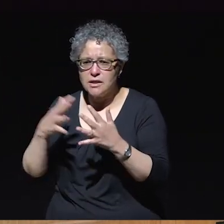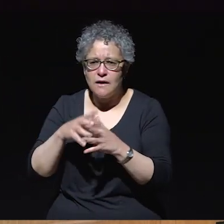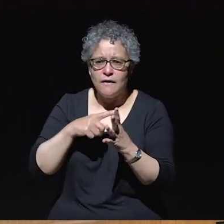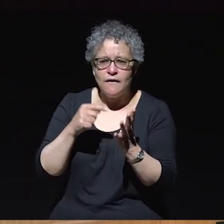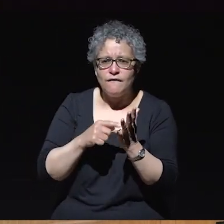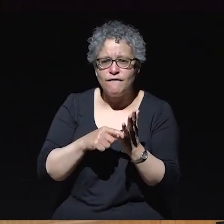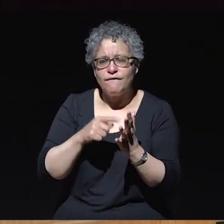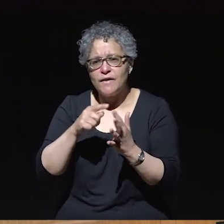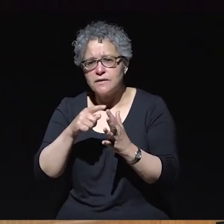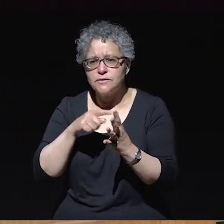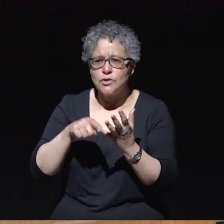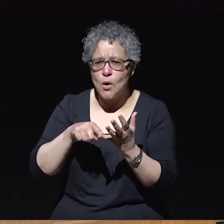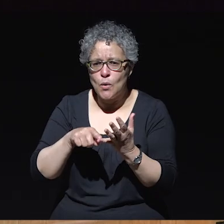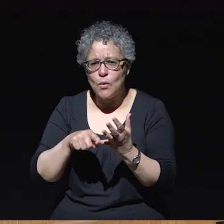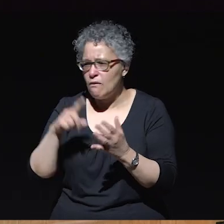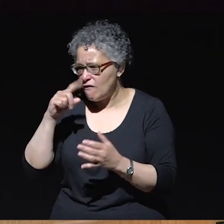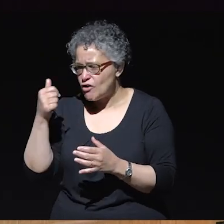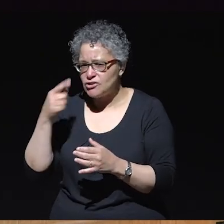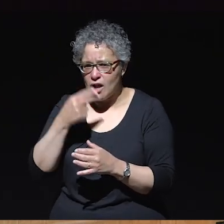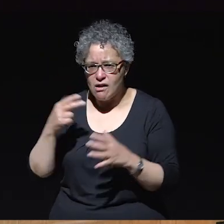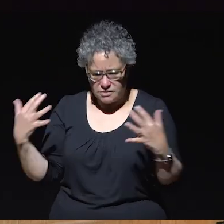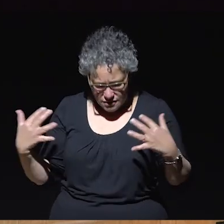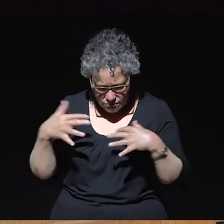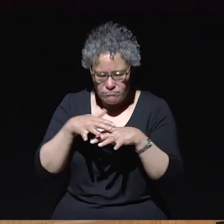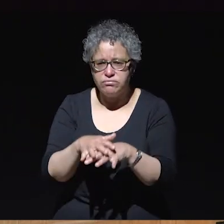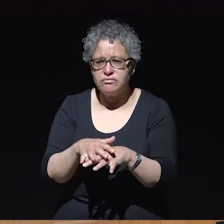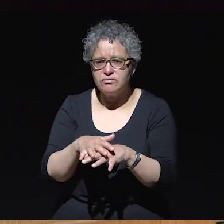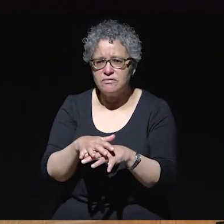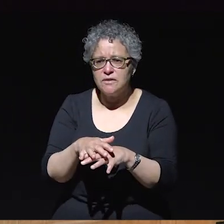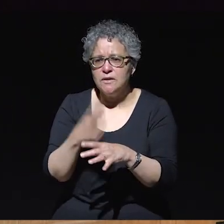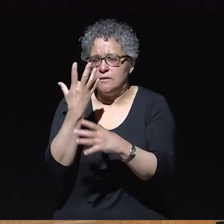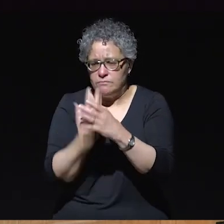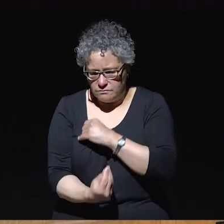actually ends up being instilled in Gainsborough's art literally from then onwards.